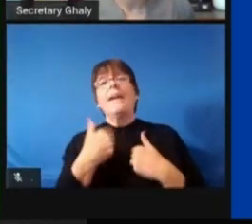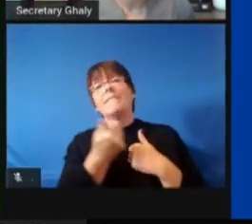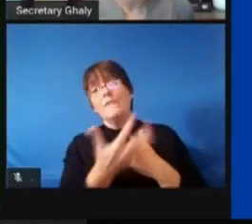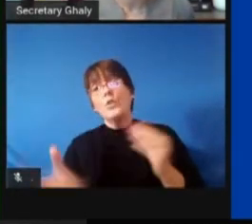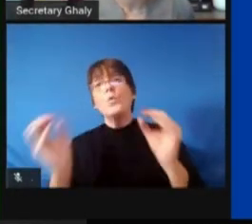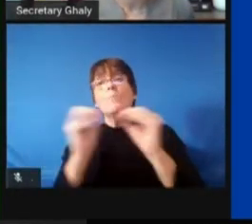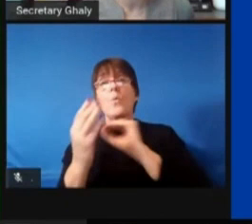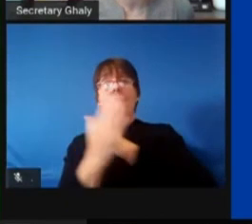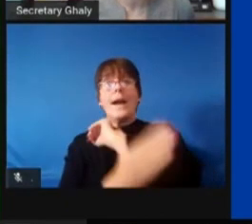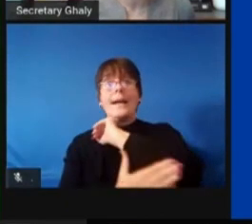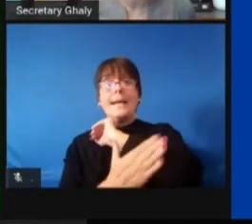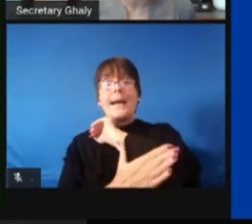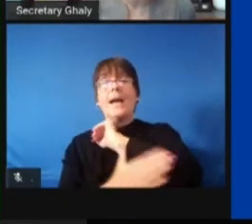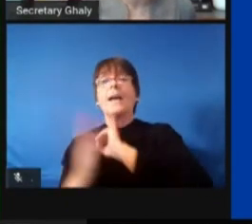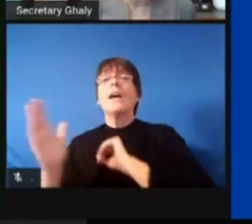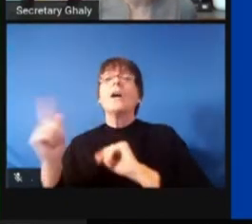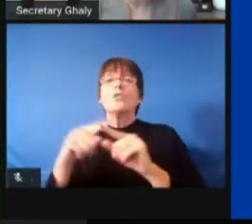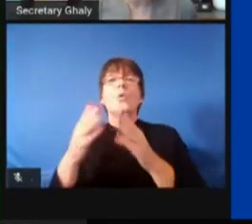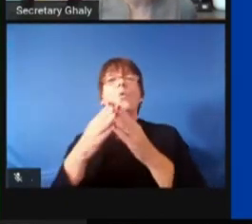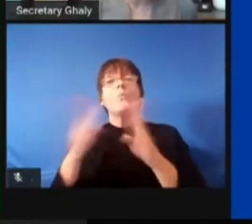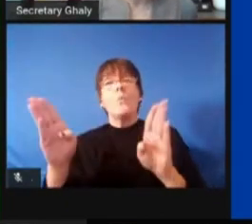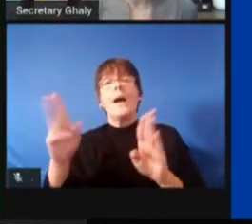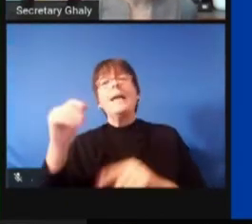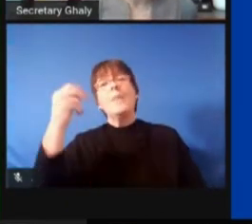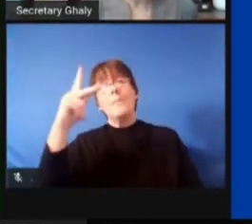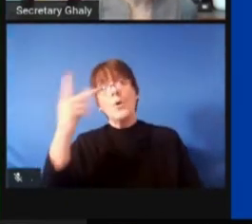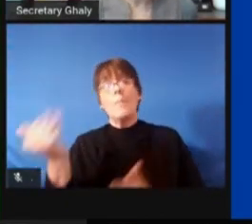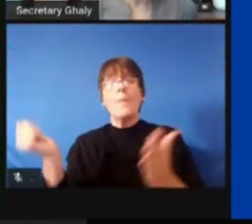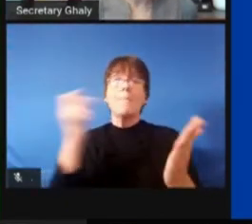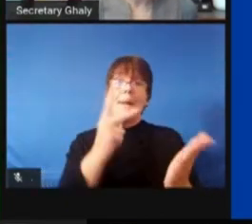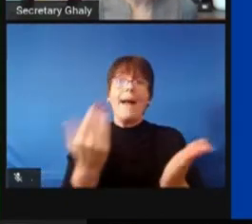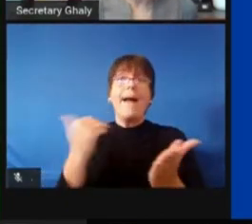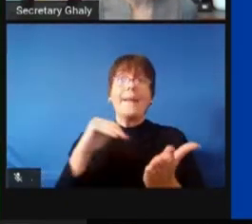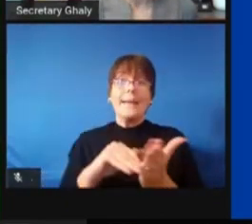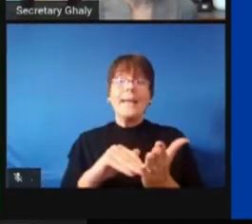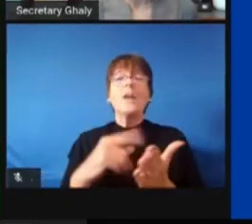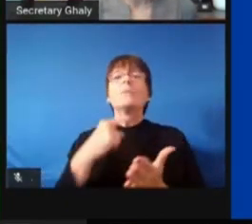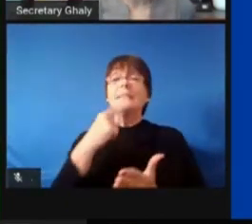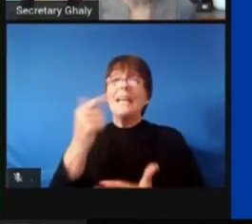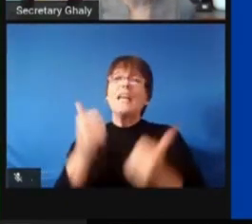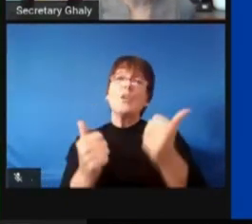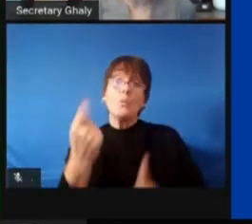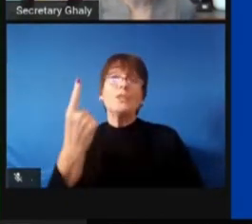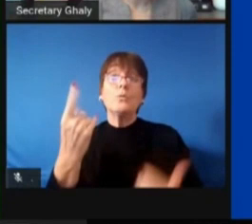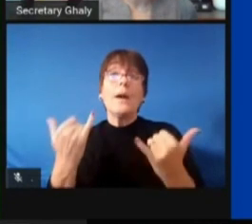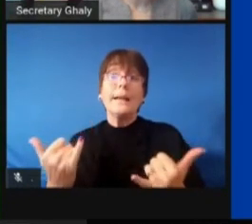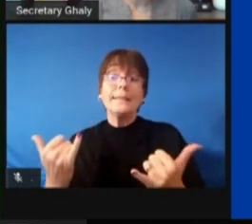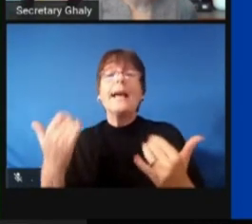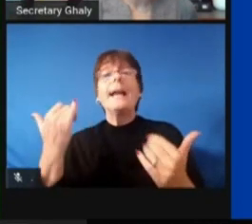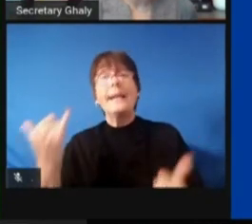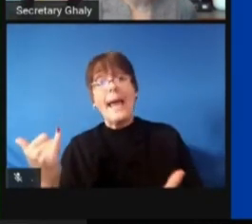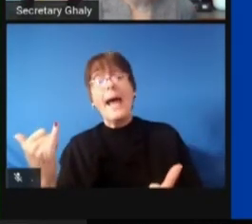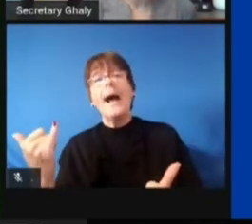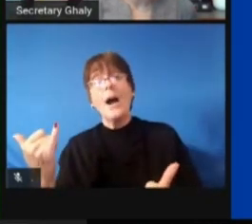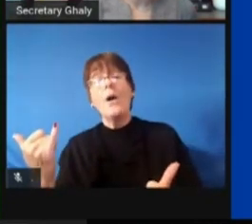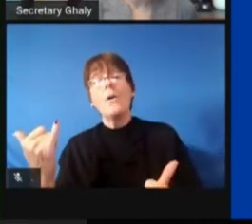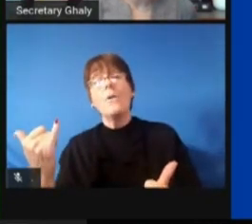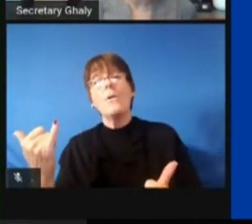AN INCREASE IN CASES AS WELL. OVER THE LAST FEW WEEKS WE'VE HAD A FEW MORE COUNTIES COME INTO THE WIDESPREAD TIER IN